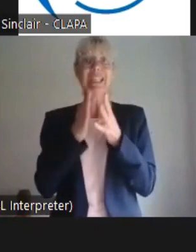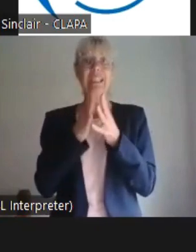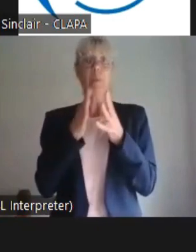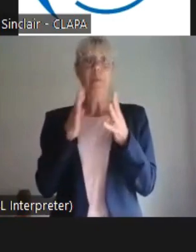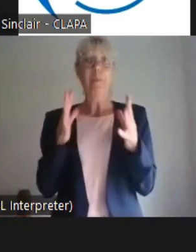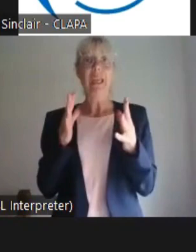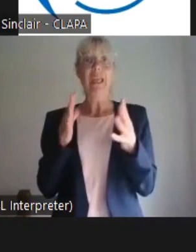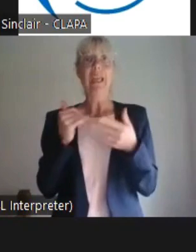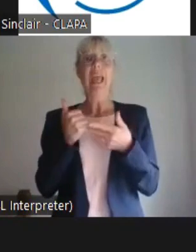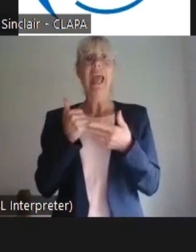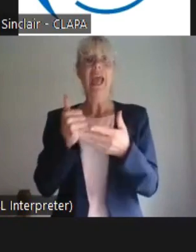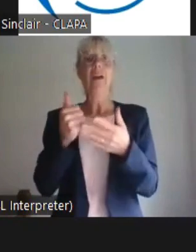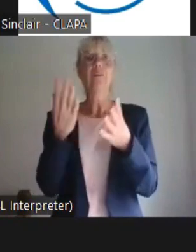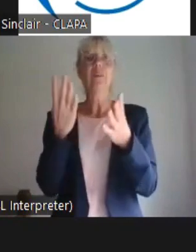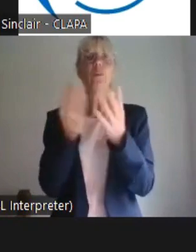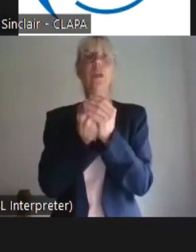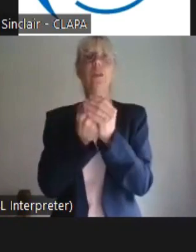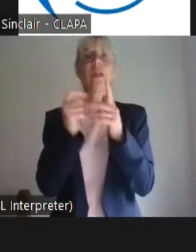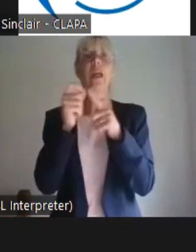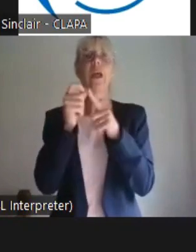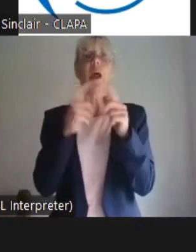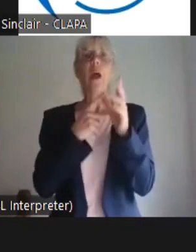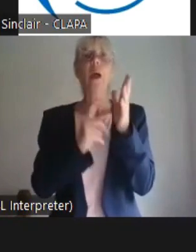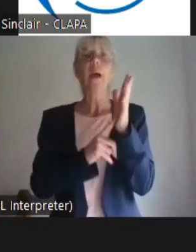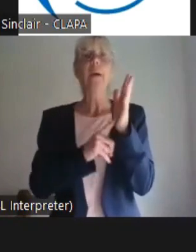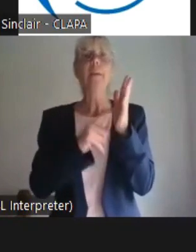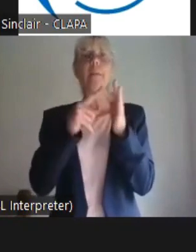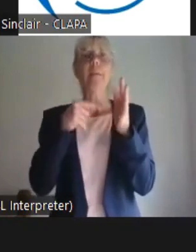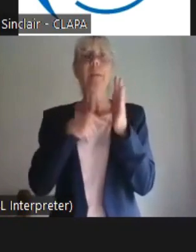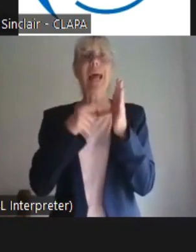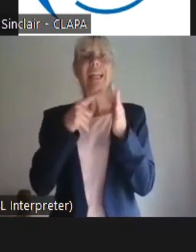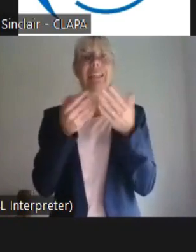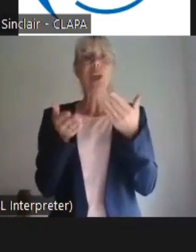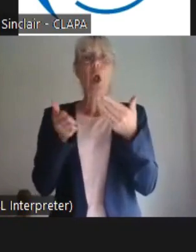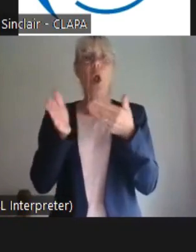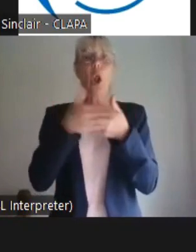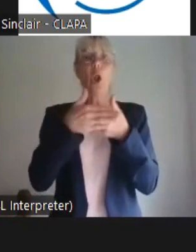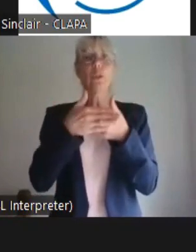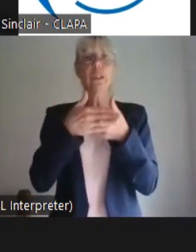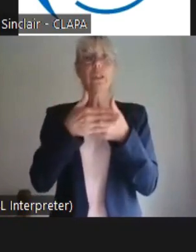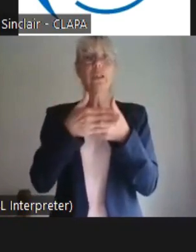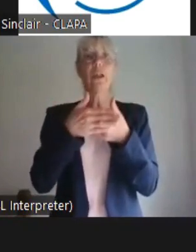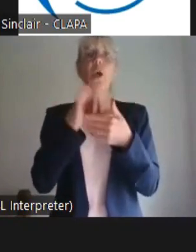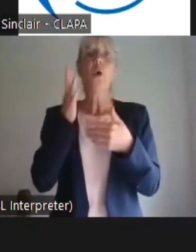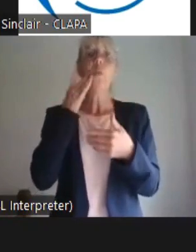the palettes closing against the back wall of the throat as children get bigger and older